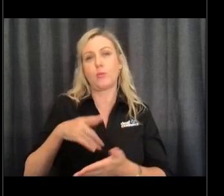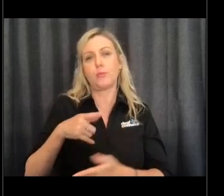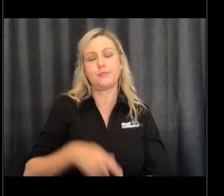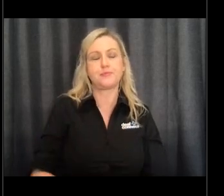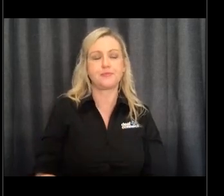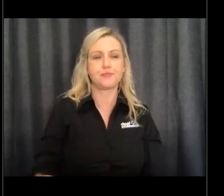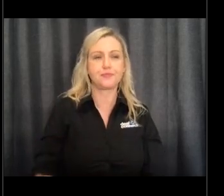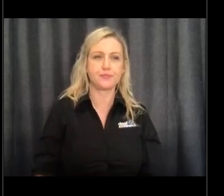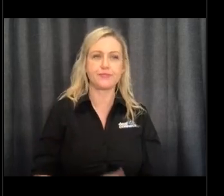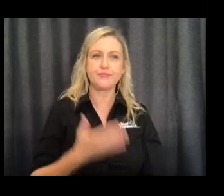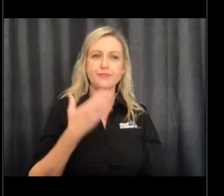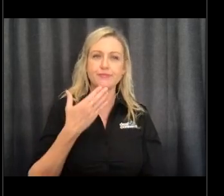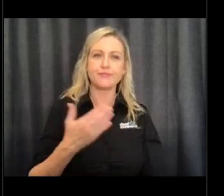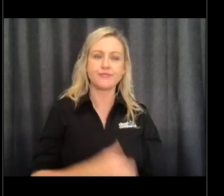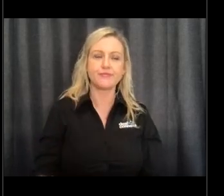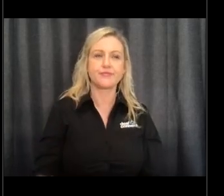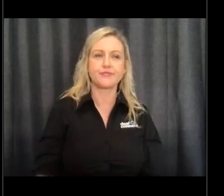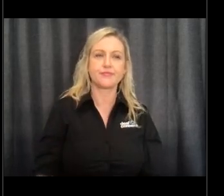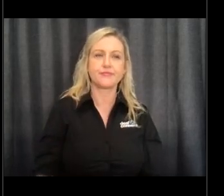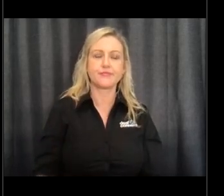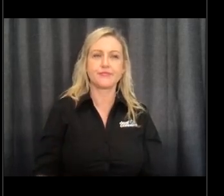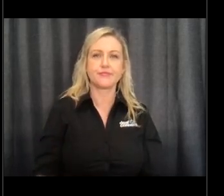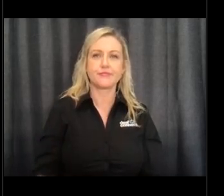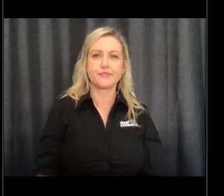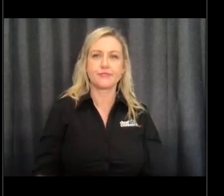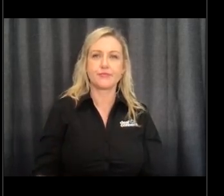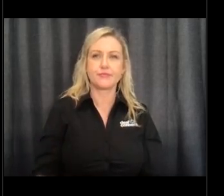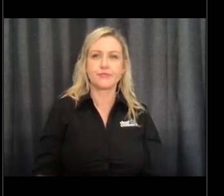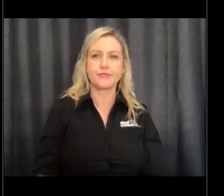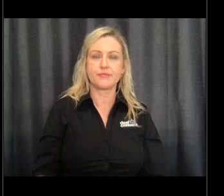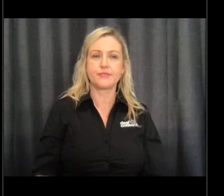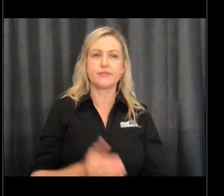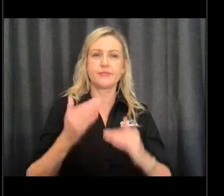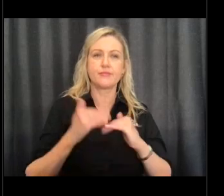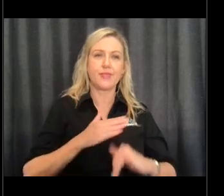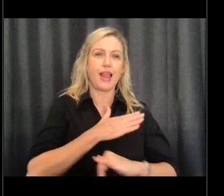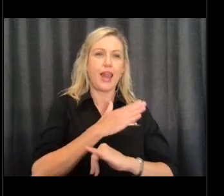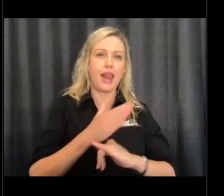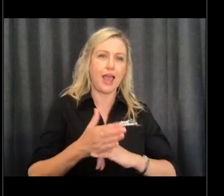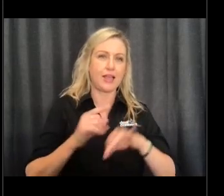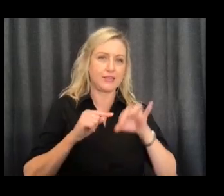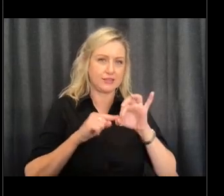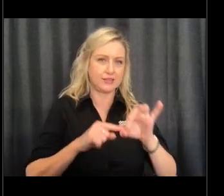Now, we're going to move on to our final poll and then we do have a few questions after